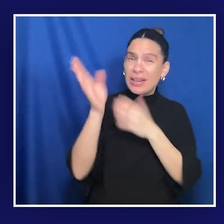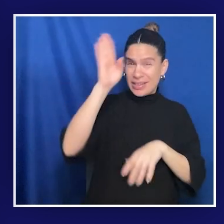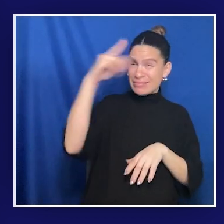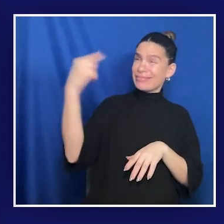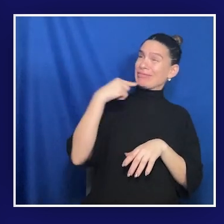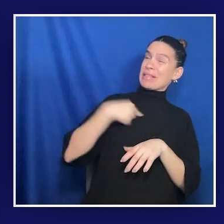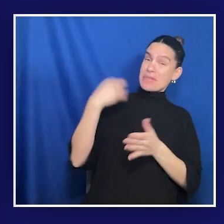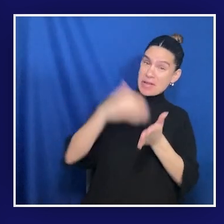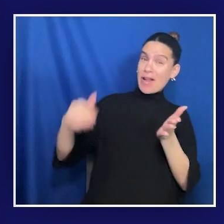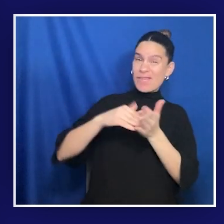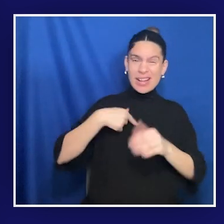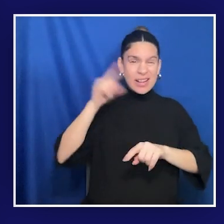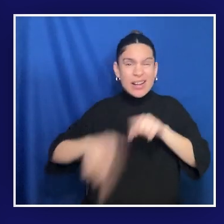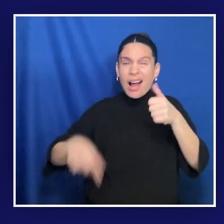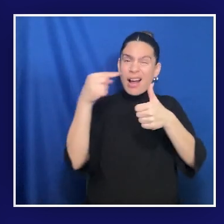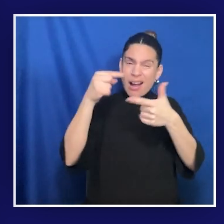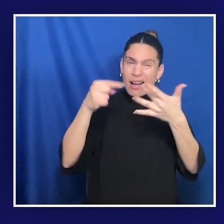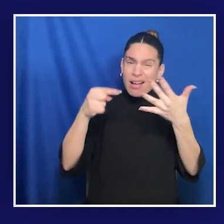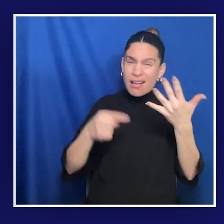I can't tell you how many things I was told I couldn't do.